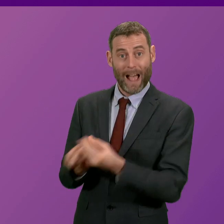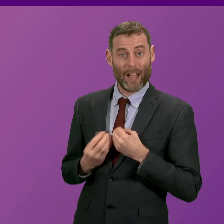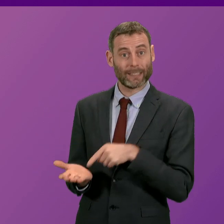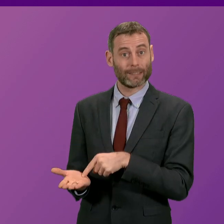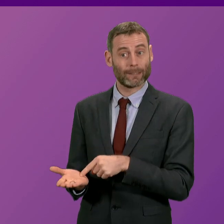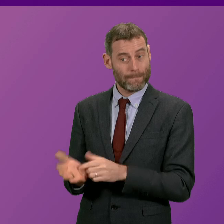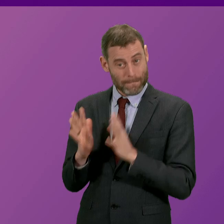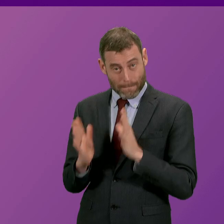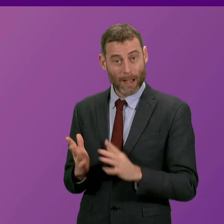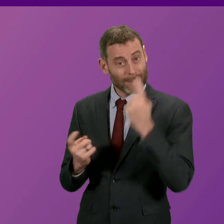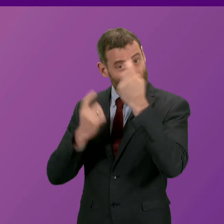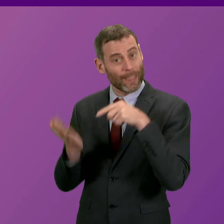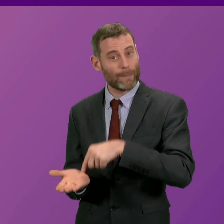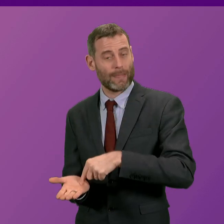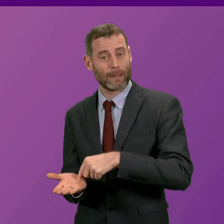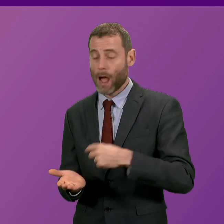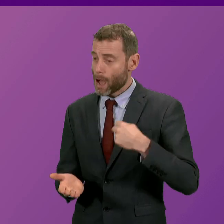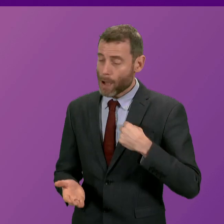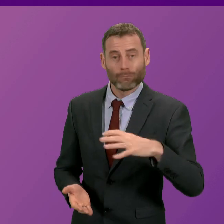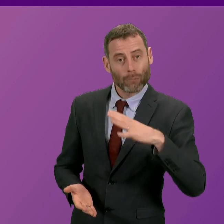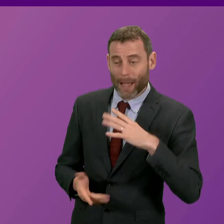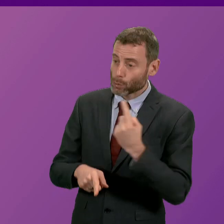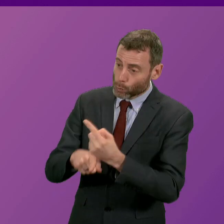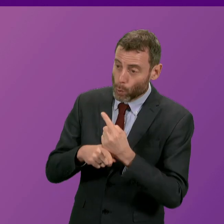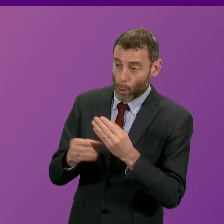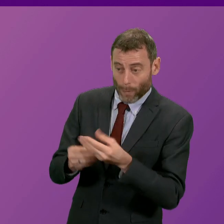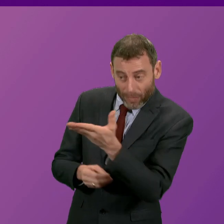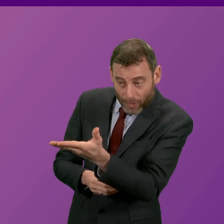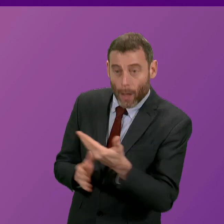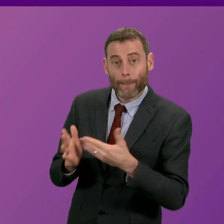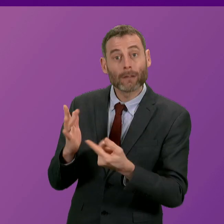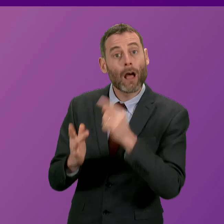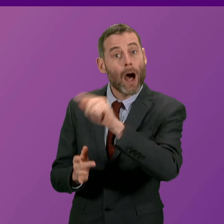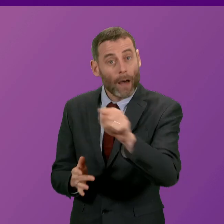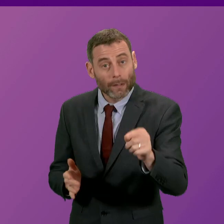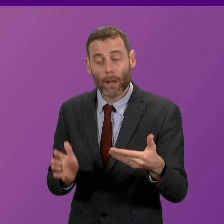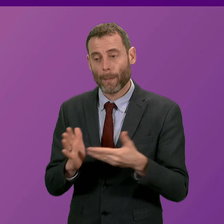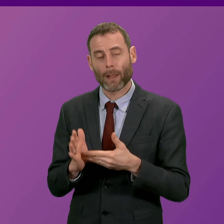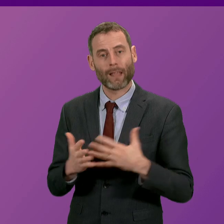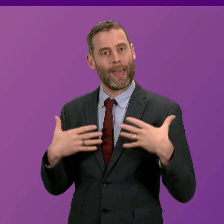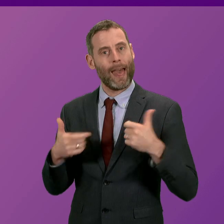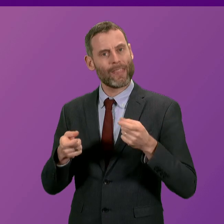I will happily engage with Mr Cole-Hamilton and his colleagues, as will the Cabinet Secretary for Health and Social Care, on this important question to try